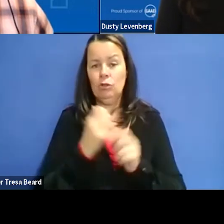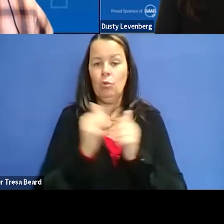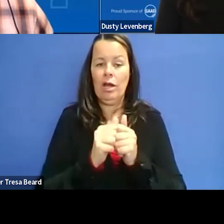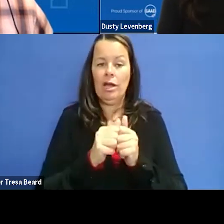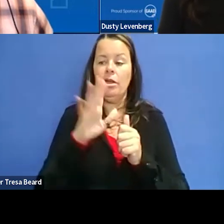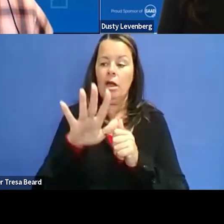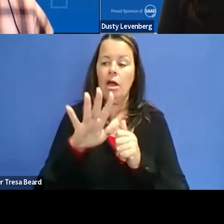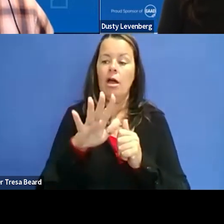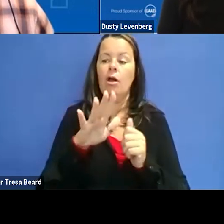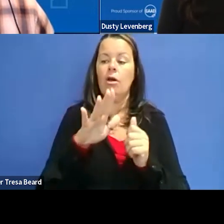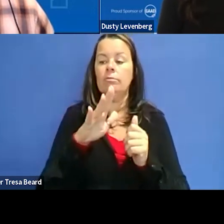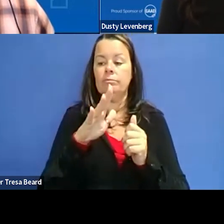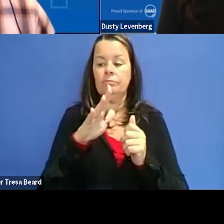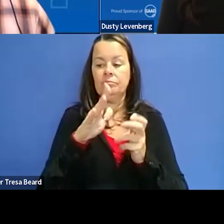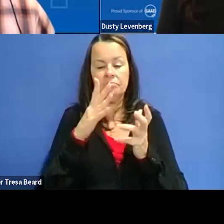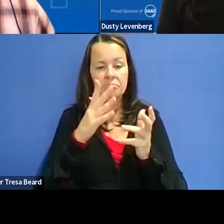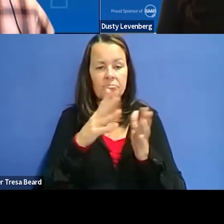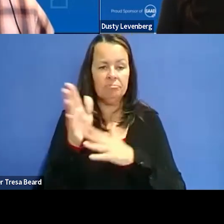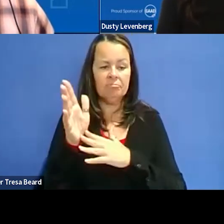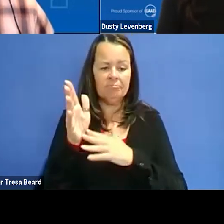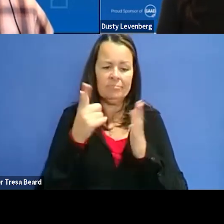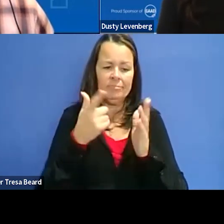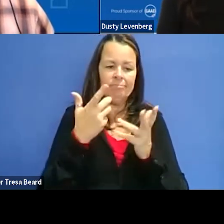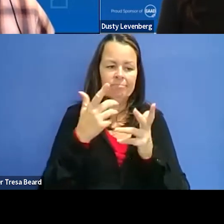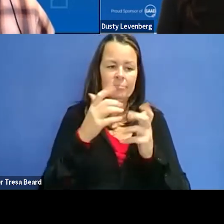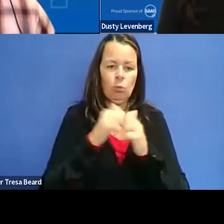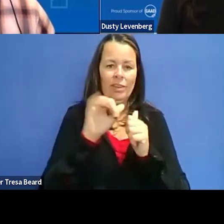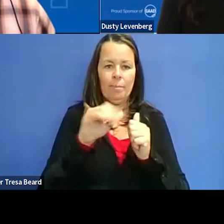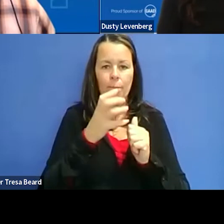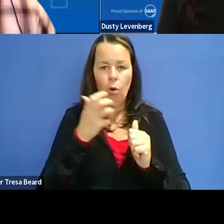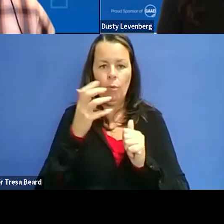and these apps, especially the mobile apps, I think move pretty click quickly.